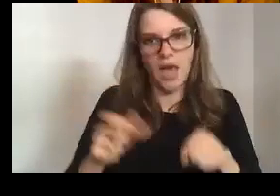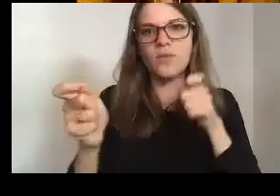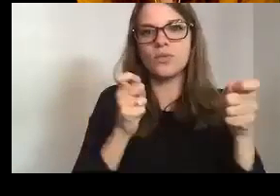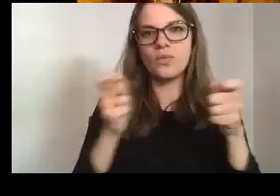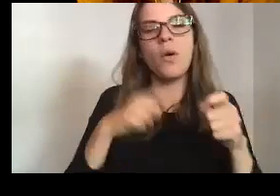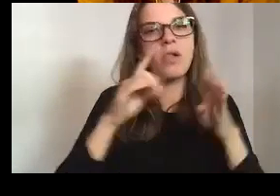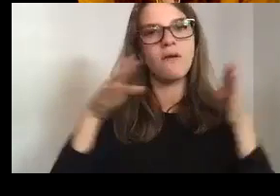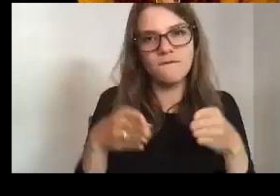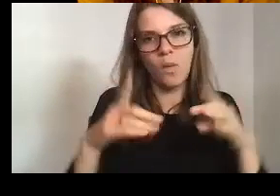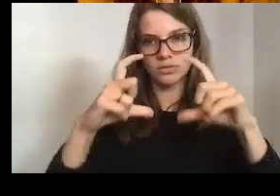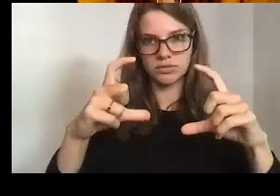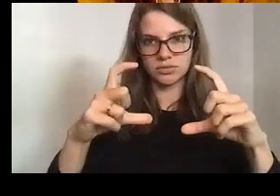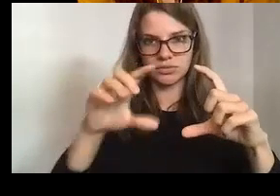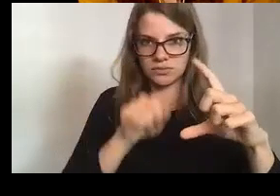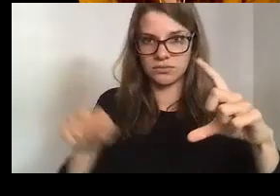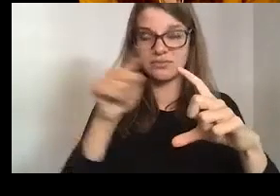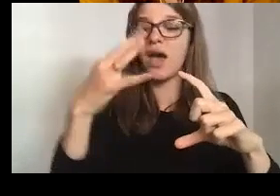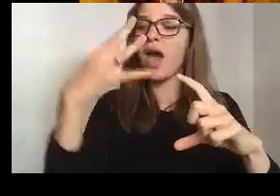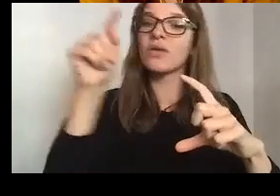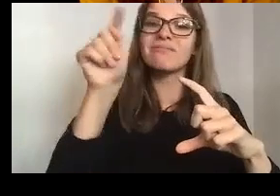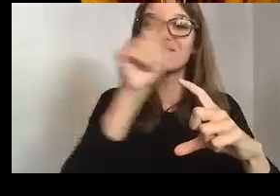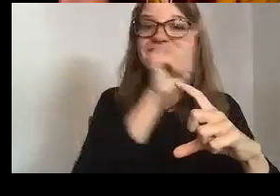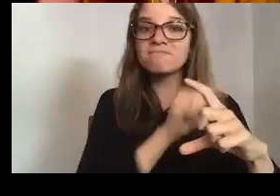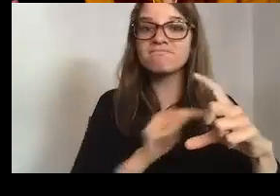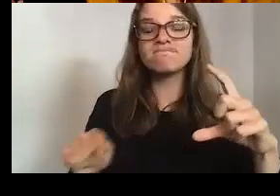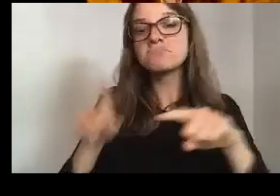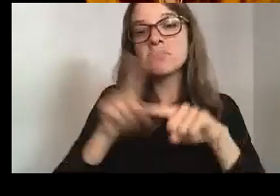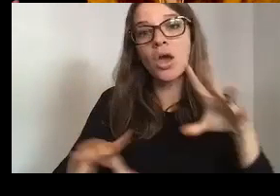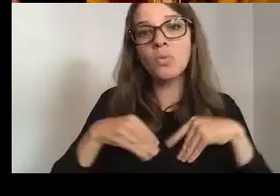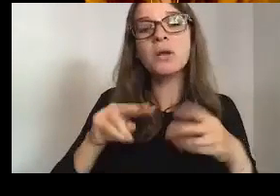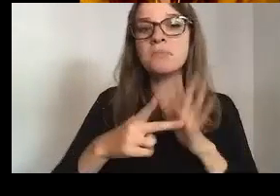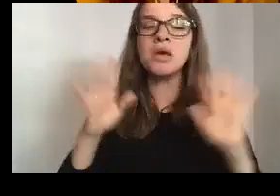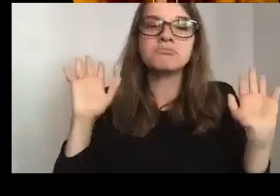and then outside of that are the things that I cannot control so I can let these things go and